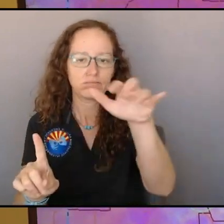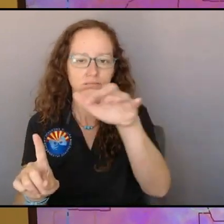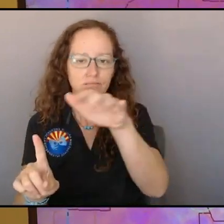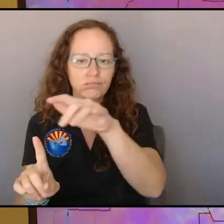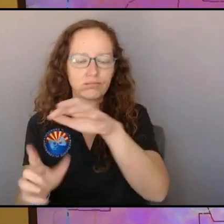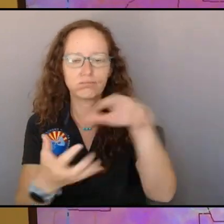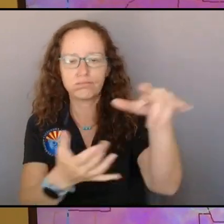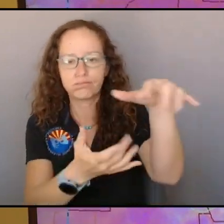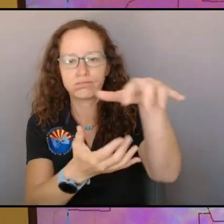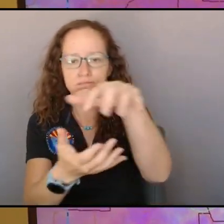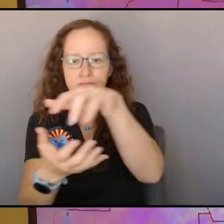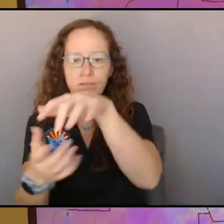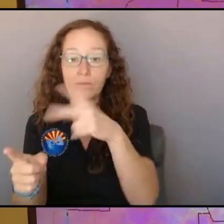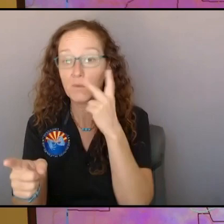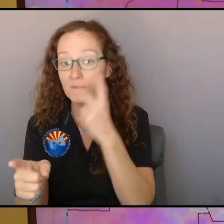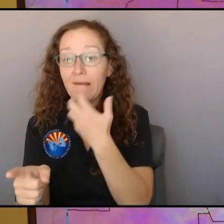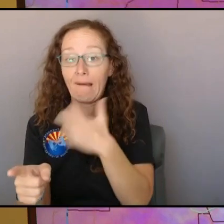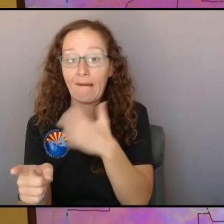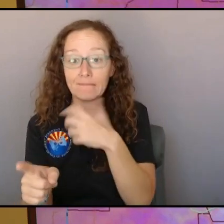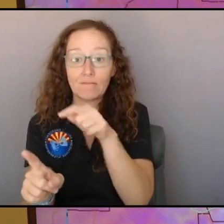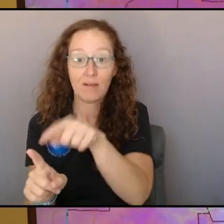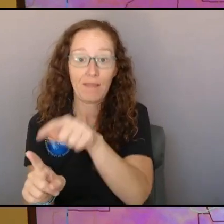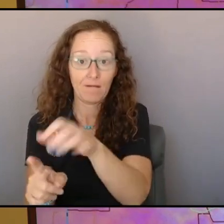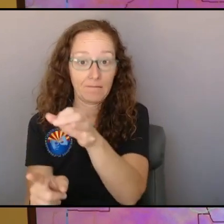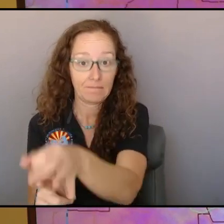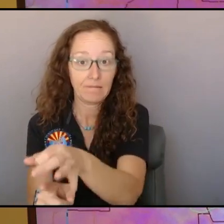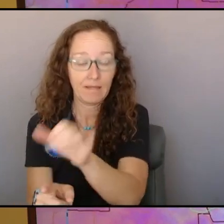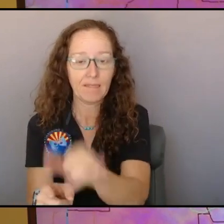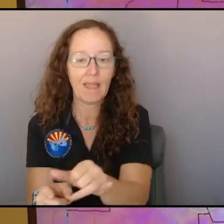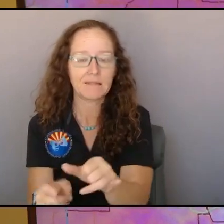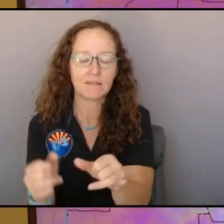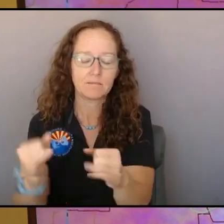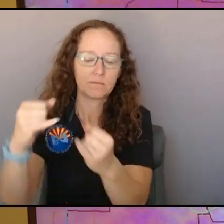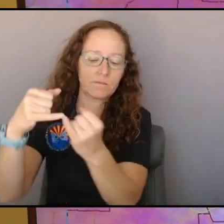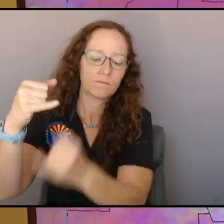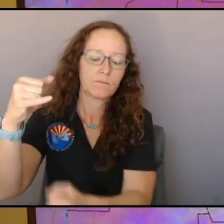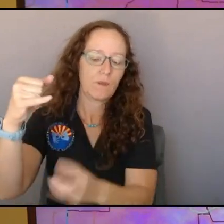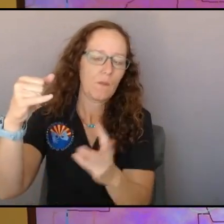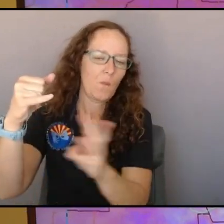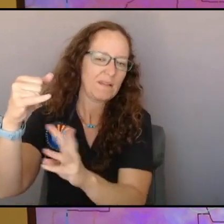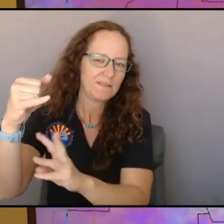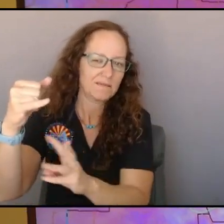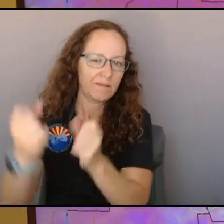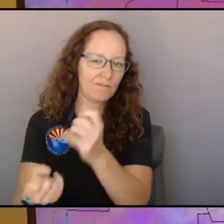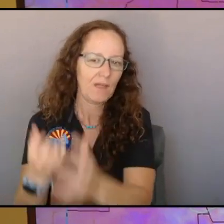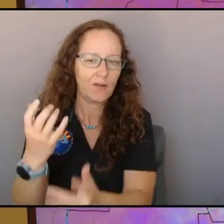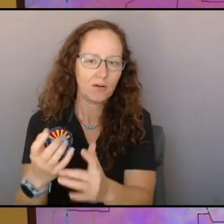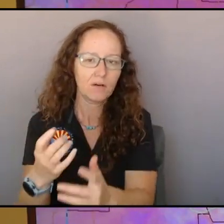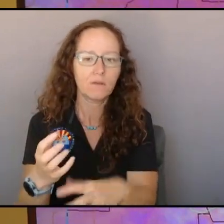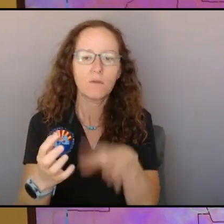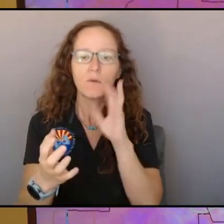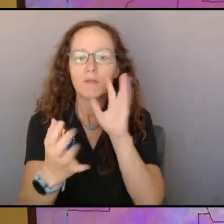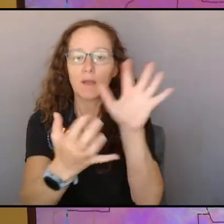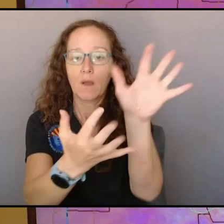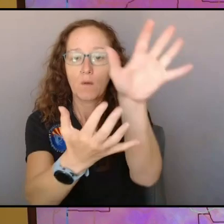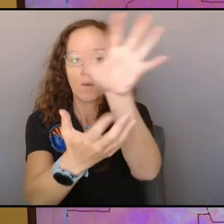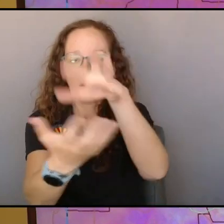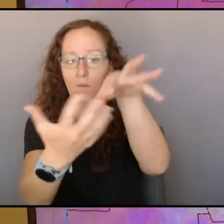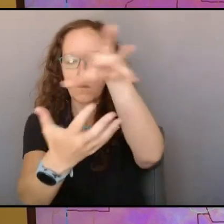which is the fire there on the west side and you can see these clouds bank up. This sharp line right there. That's that crest